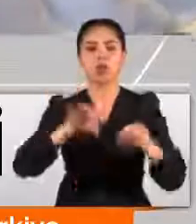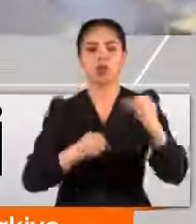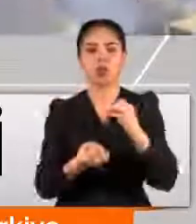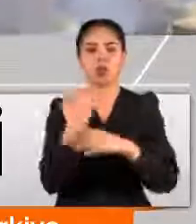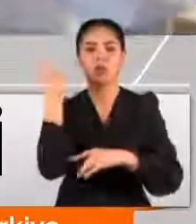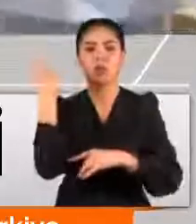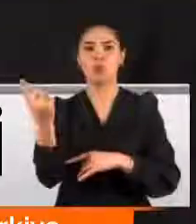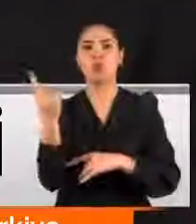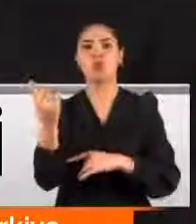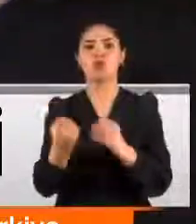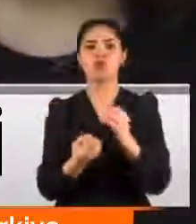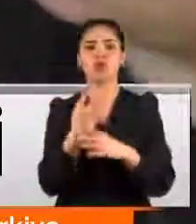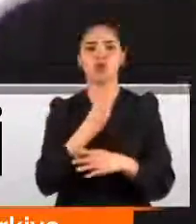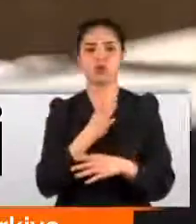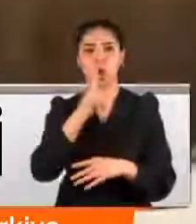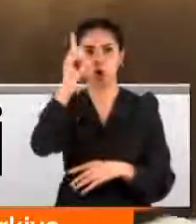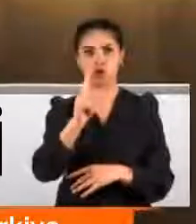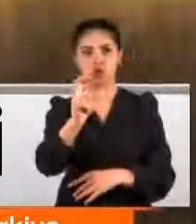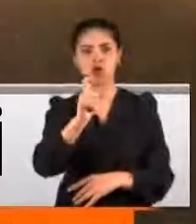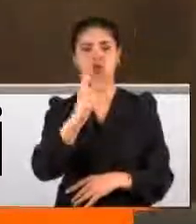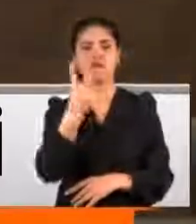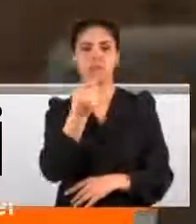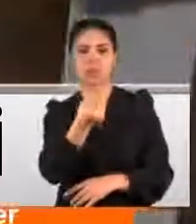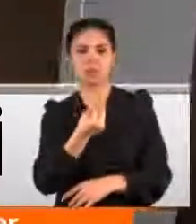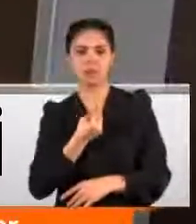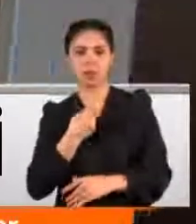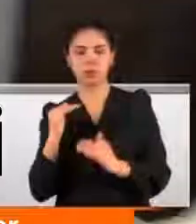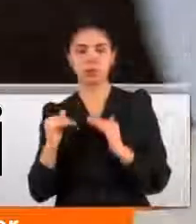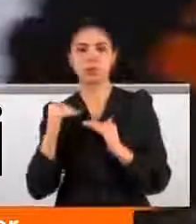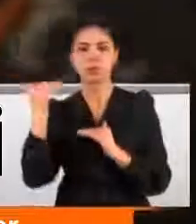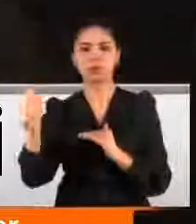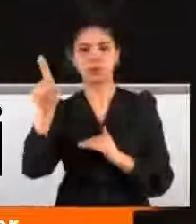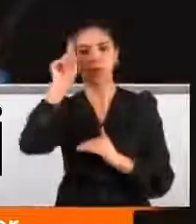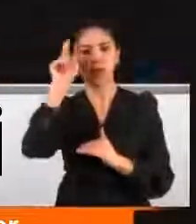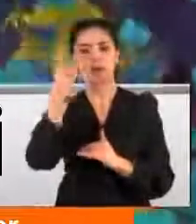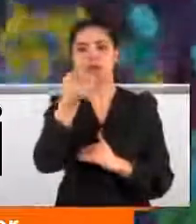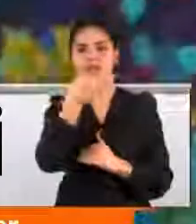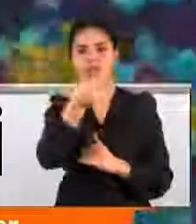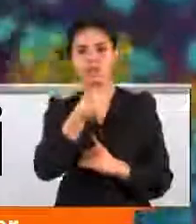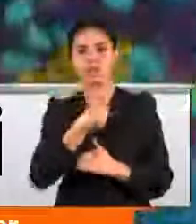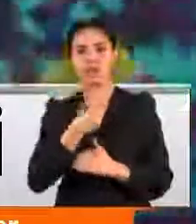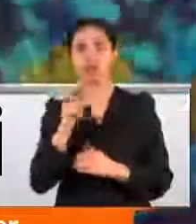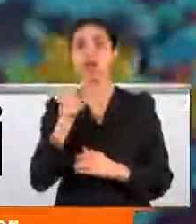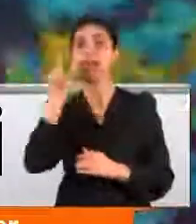and you have this result. First vitamin C is applied and then smart drugs are given. Bostancı filled with